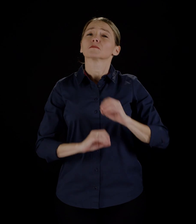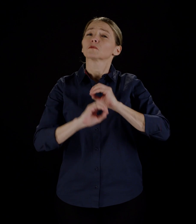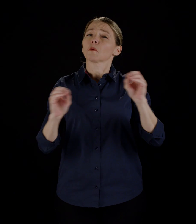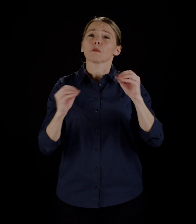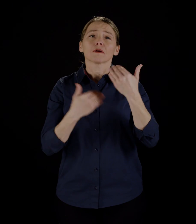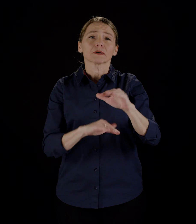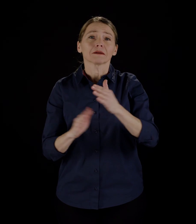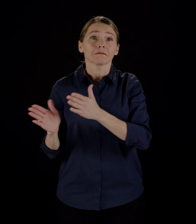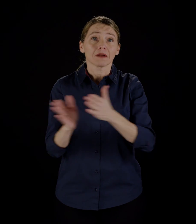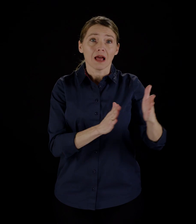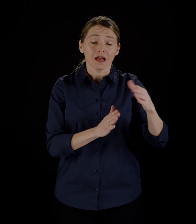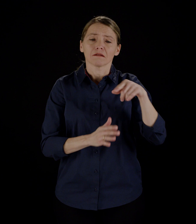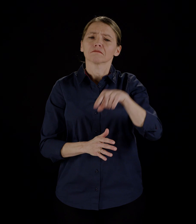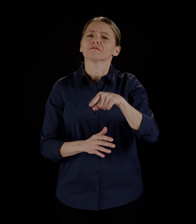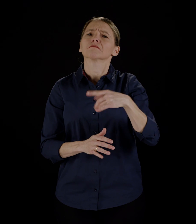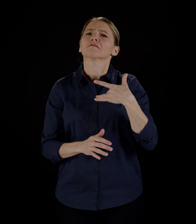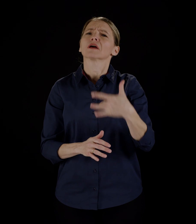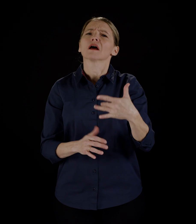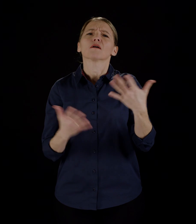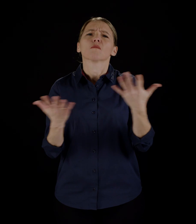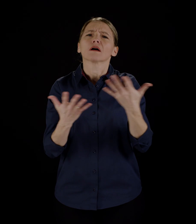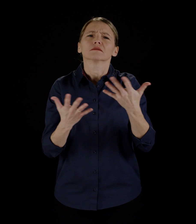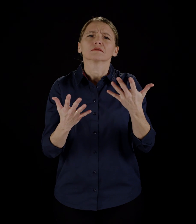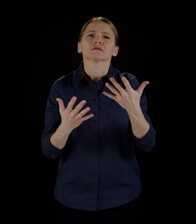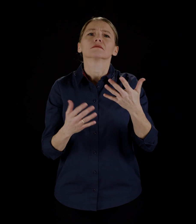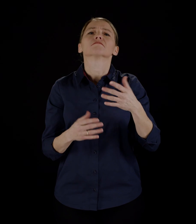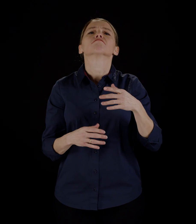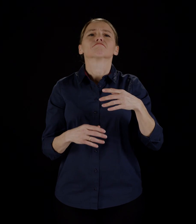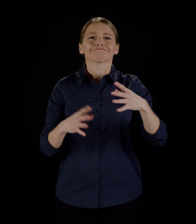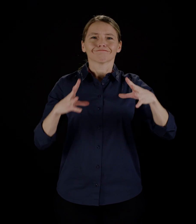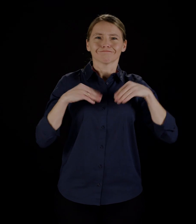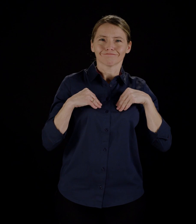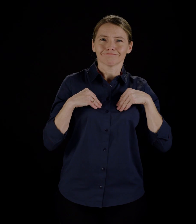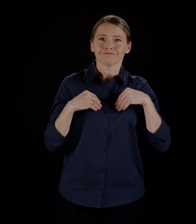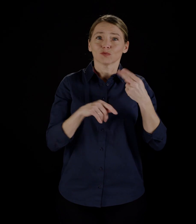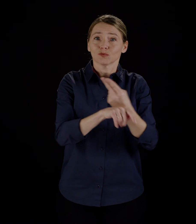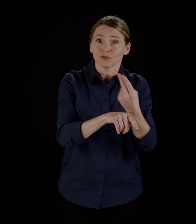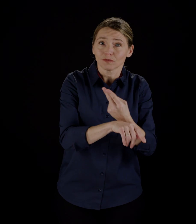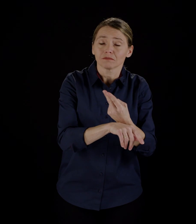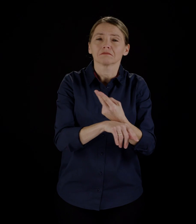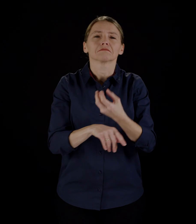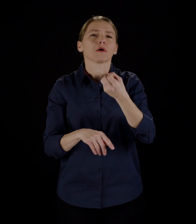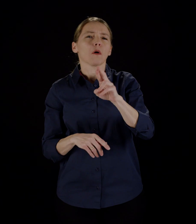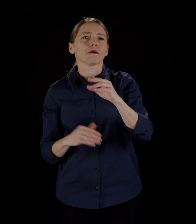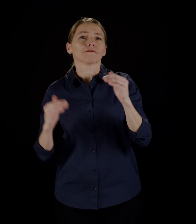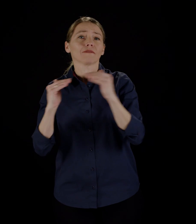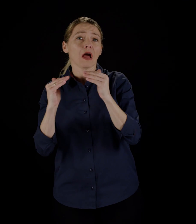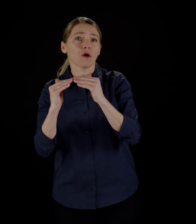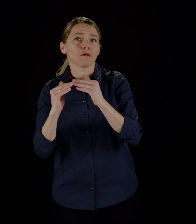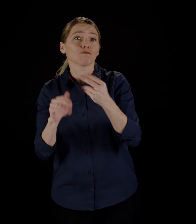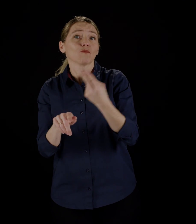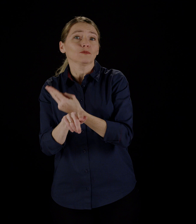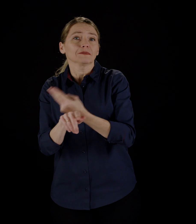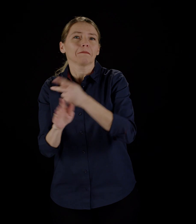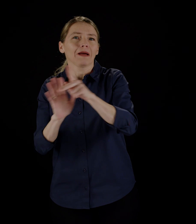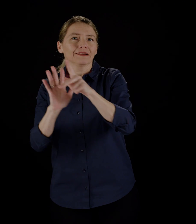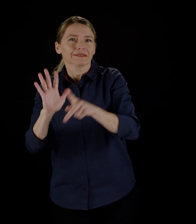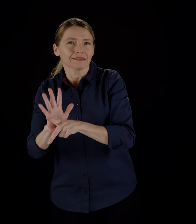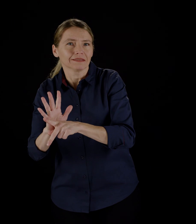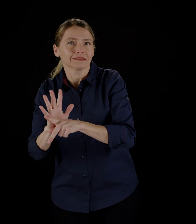Unlimited plans are usually subject to an Acceptable Use or Fair Use Policy and may have other restrictions.